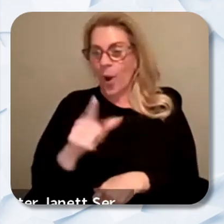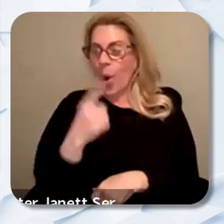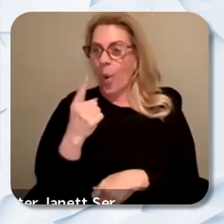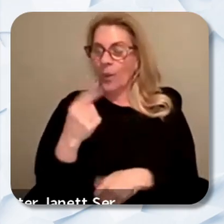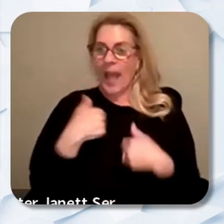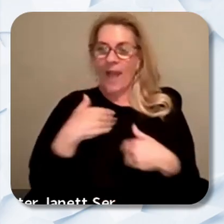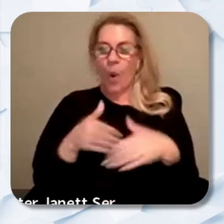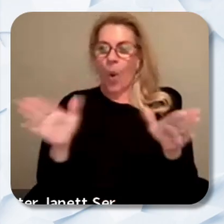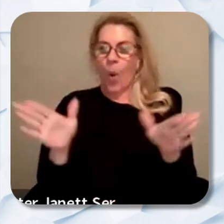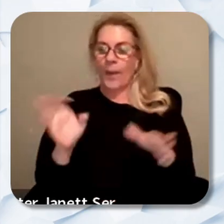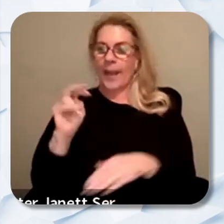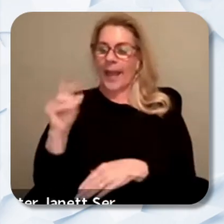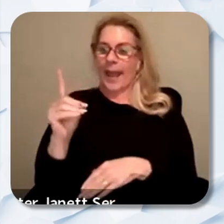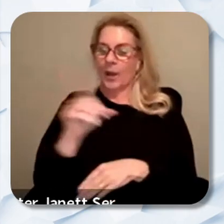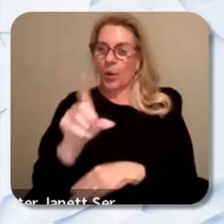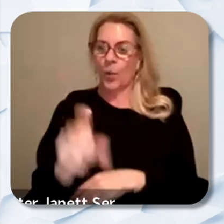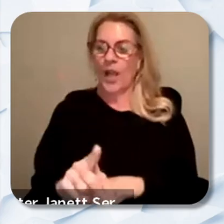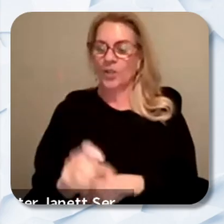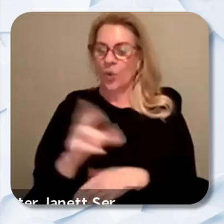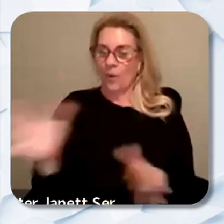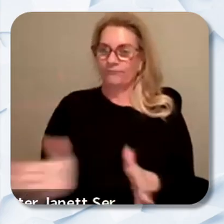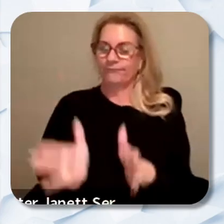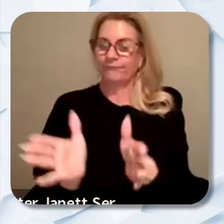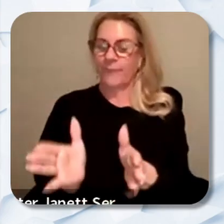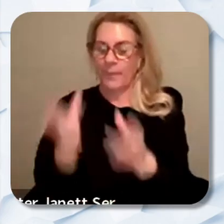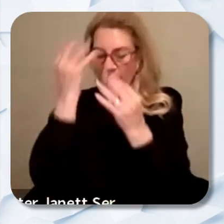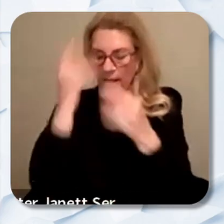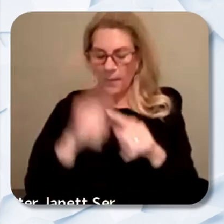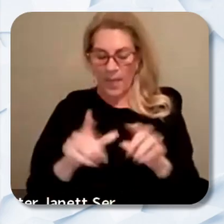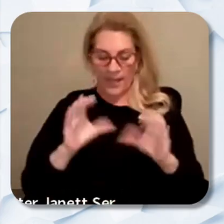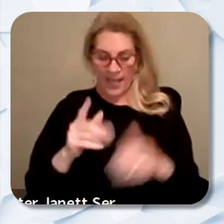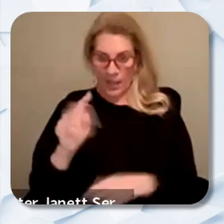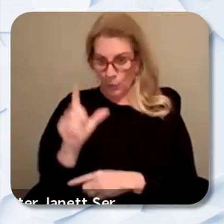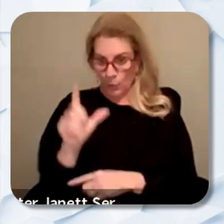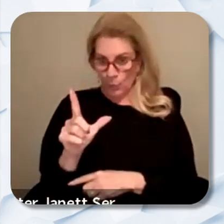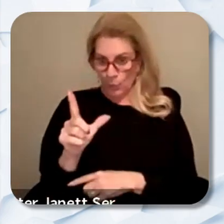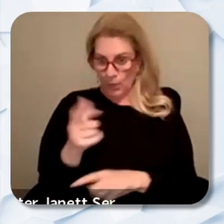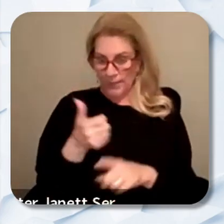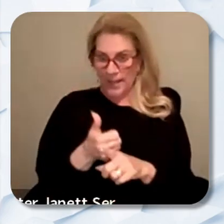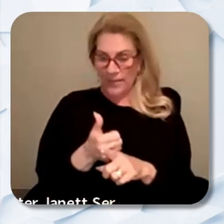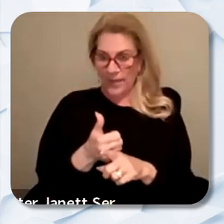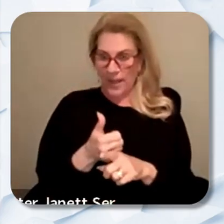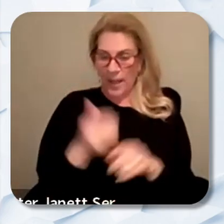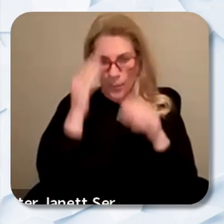provocations that we are already implementing but the CLASS tool kind of broadens that understanding